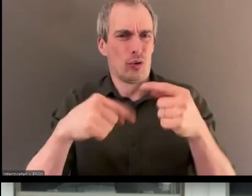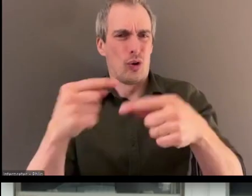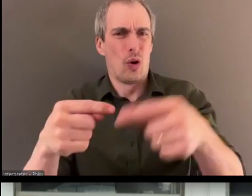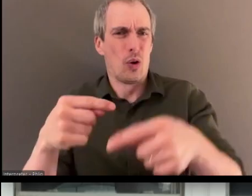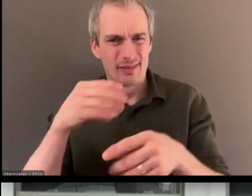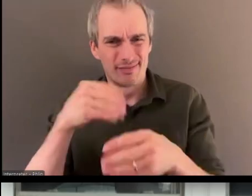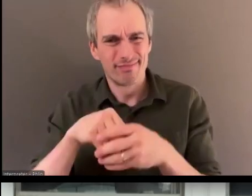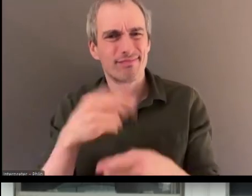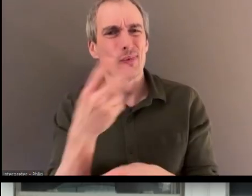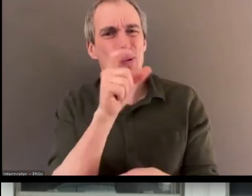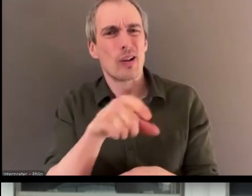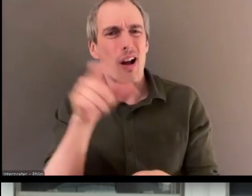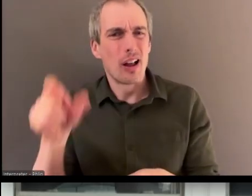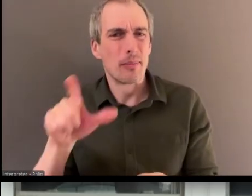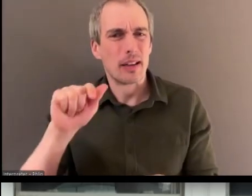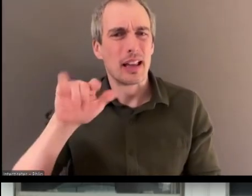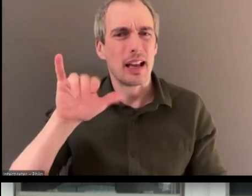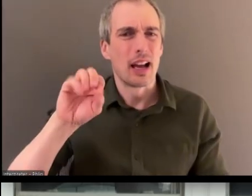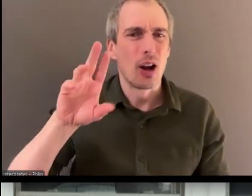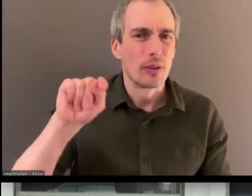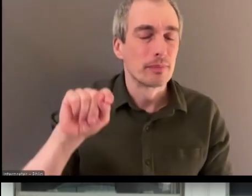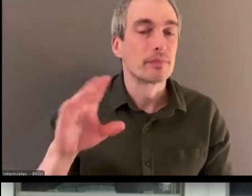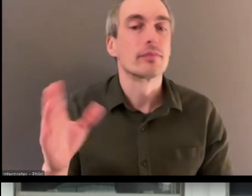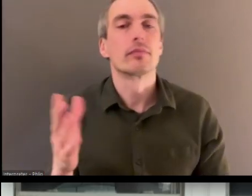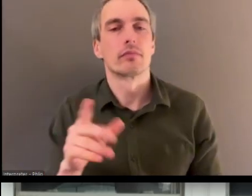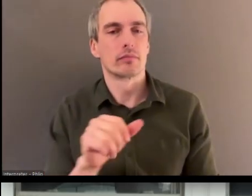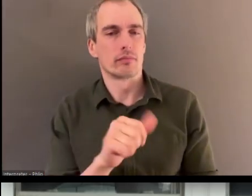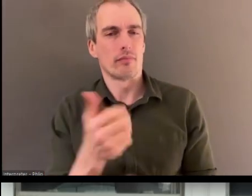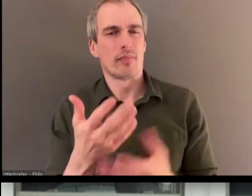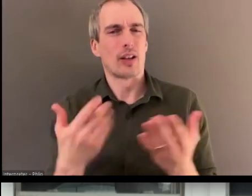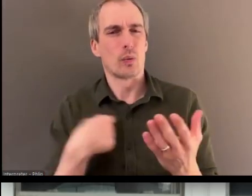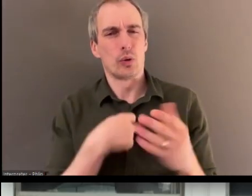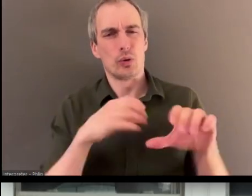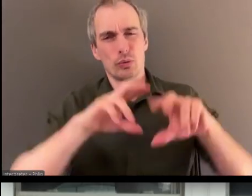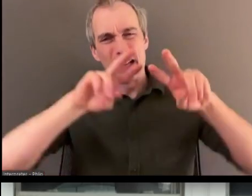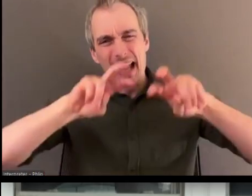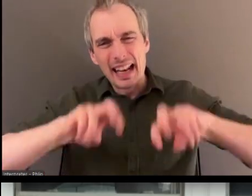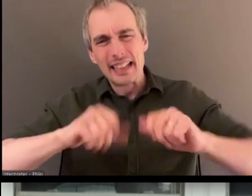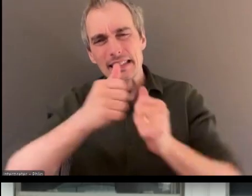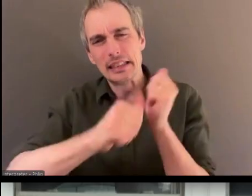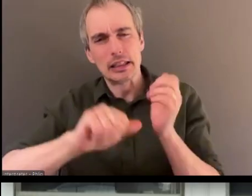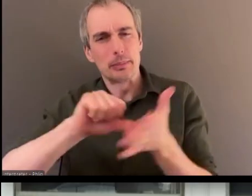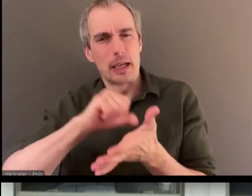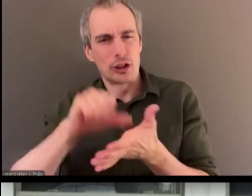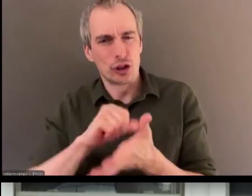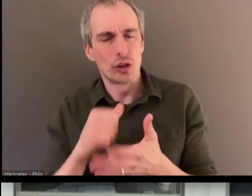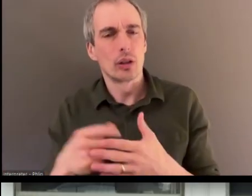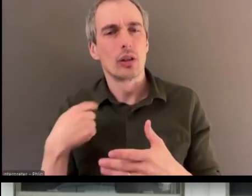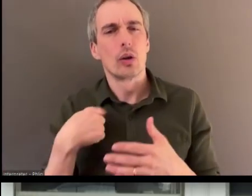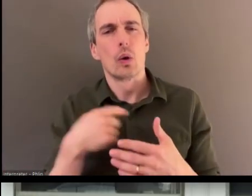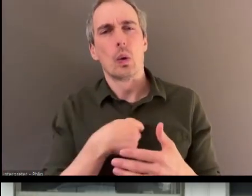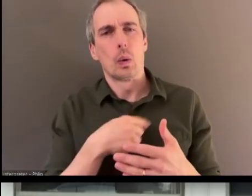And we're going ahead and we're essentially peeking ahead and alerting the system, hey, this